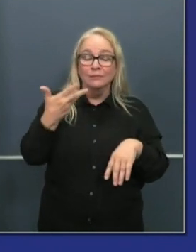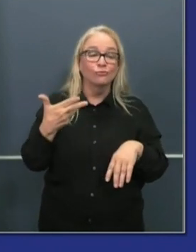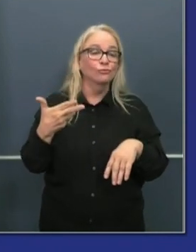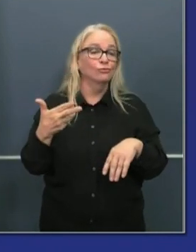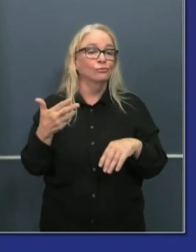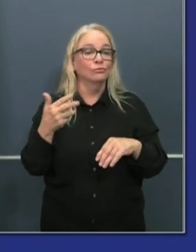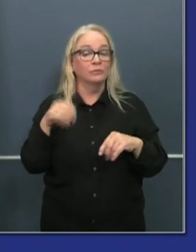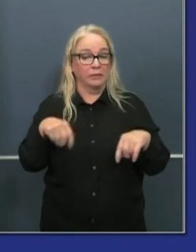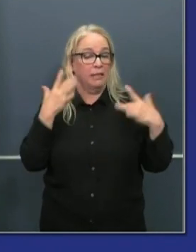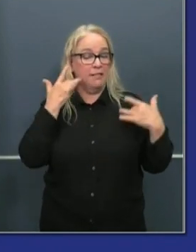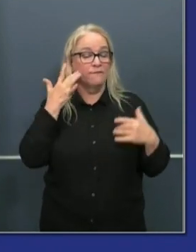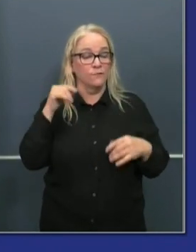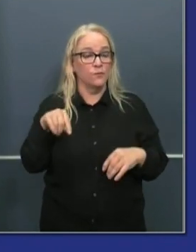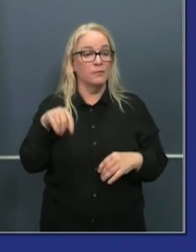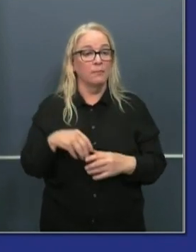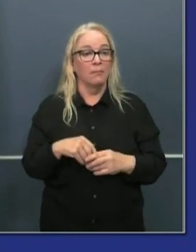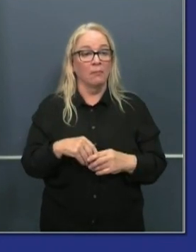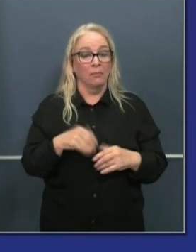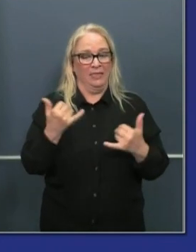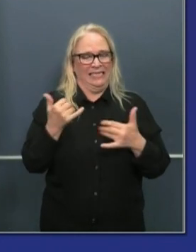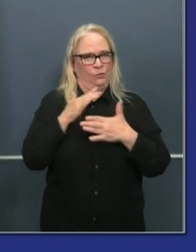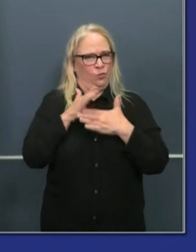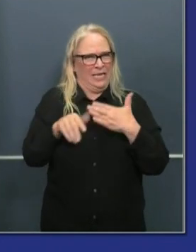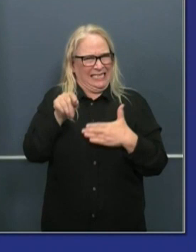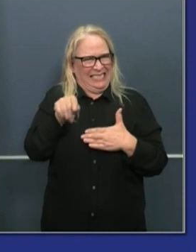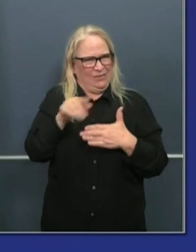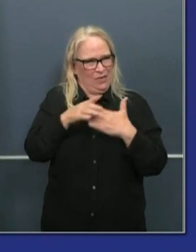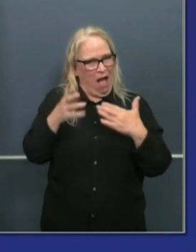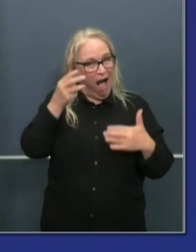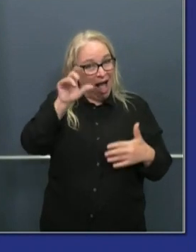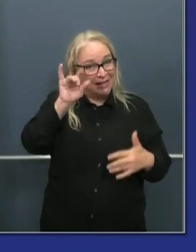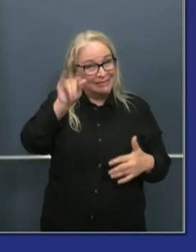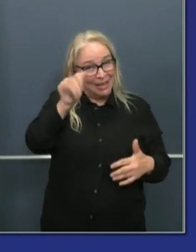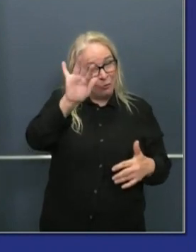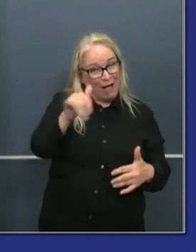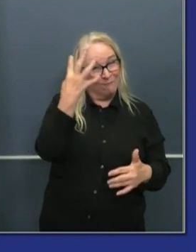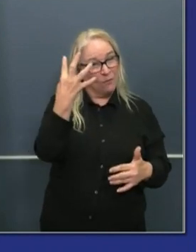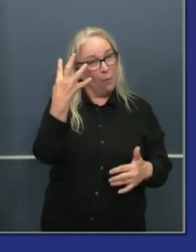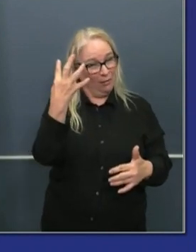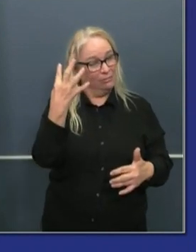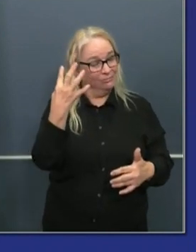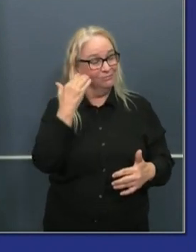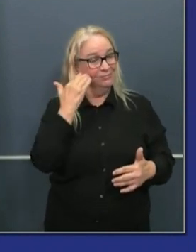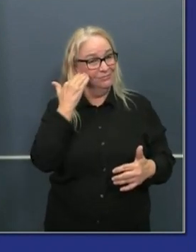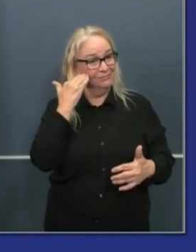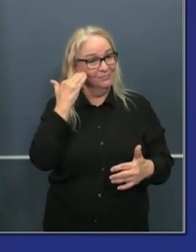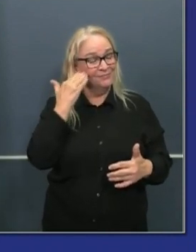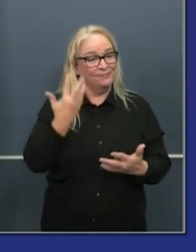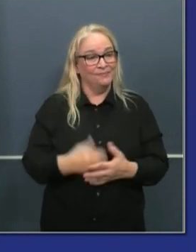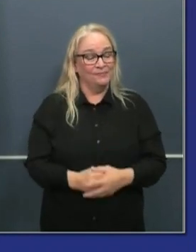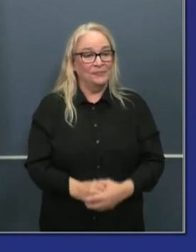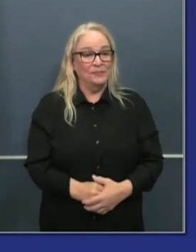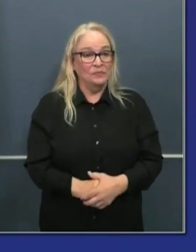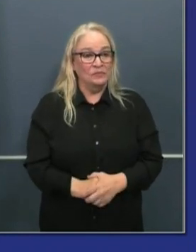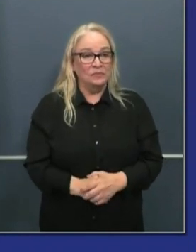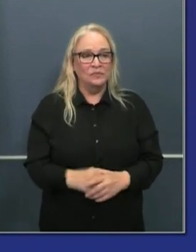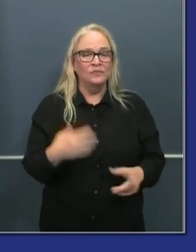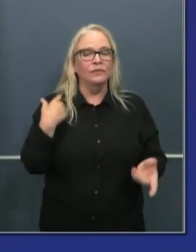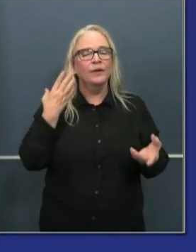LOCAL BEACHES. THAT'S MODIFICATIONS ON BEACH PARKING. THAT'S ON SOME OF THE BEACHES IN THE STATE OF CALIFORNIA WE